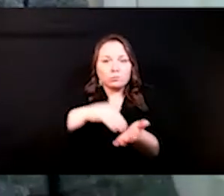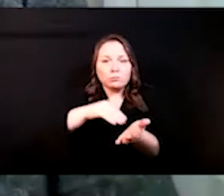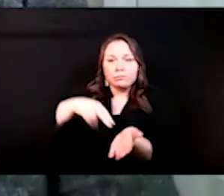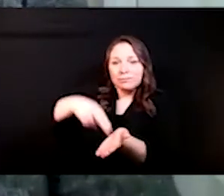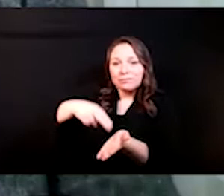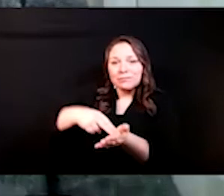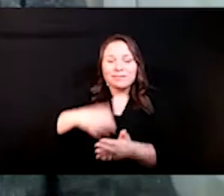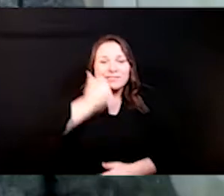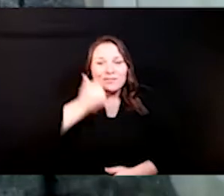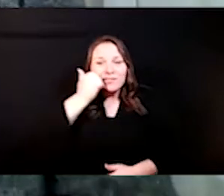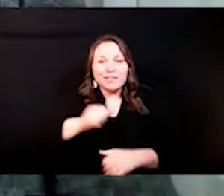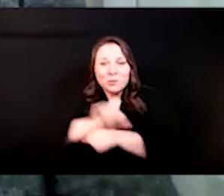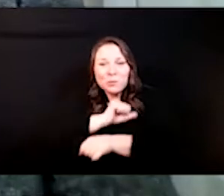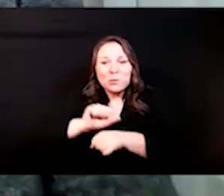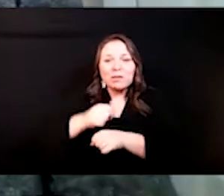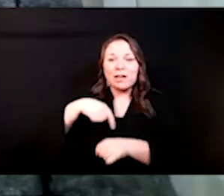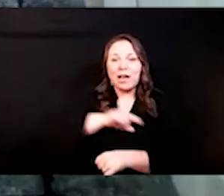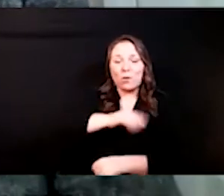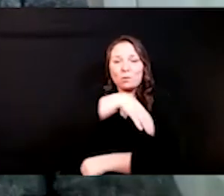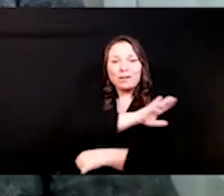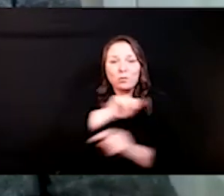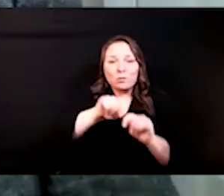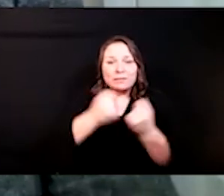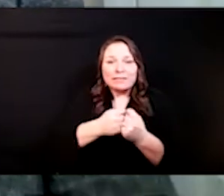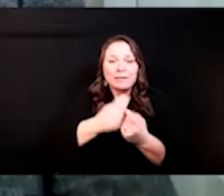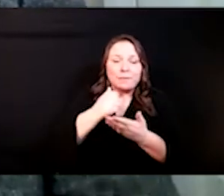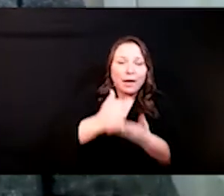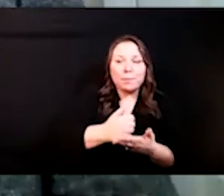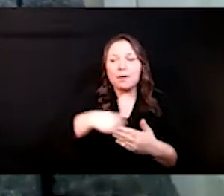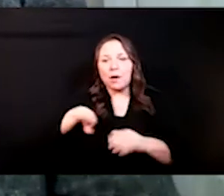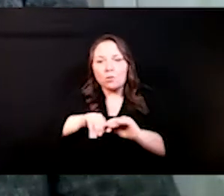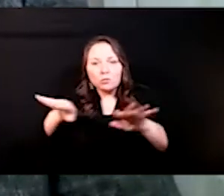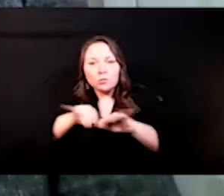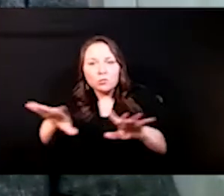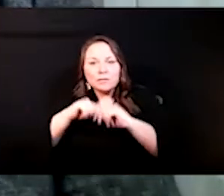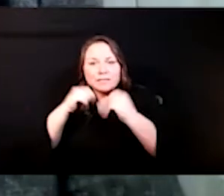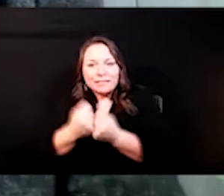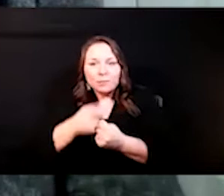FRONTLINE HEALTH CARE WORKERS, DAY IN AND DAY OUT, OUR CLINAL TEAMS WERE ON THE FRONTLINES, OUR DISTRIBUTION TEAM WAS ON